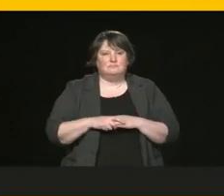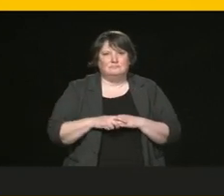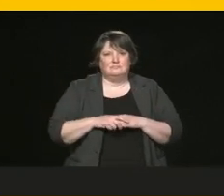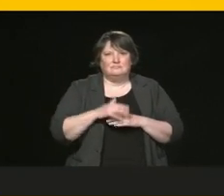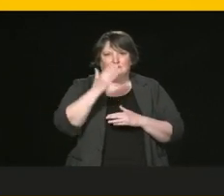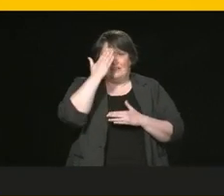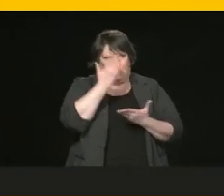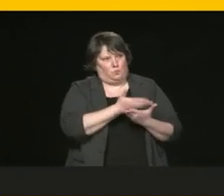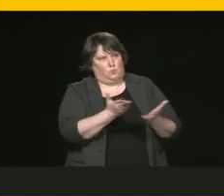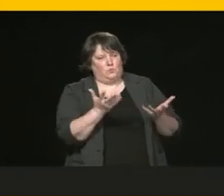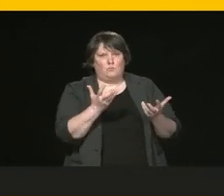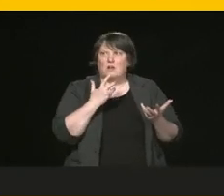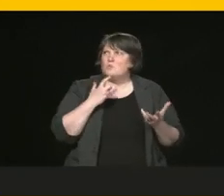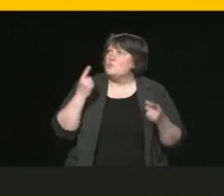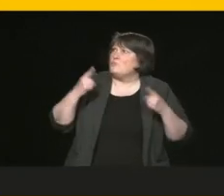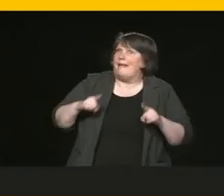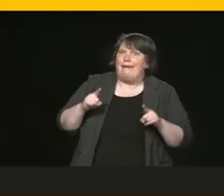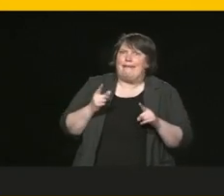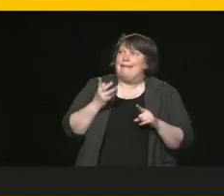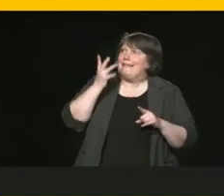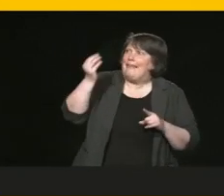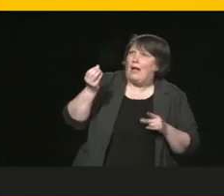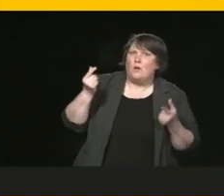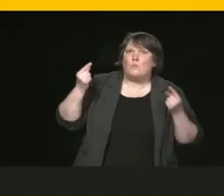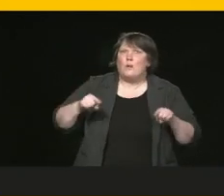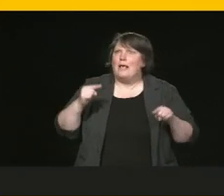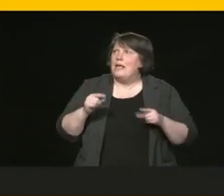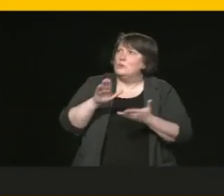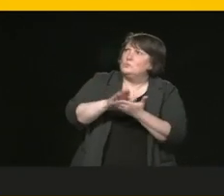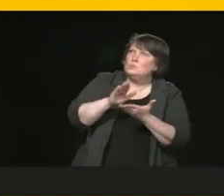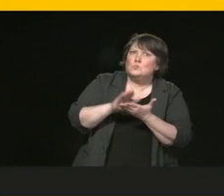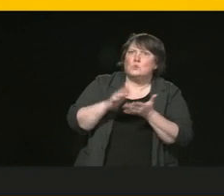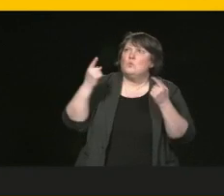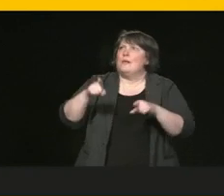THAT PEOPLE WANT TO KNOW WHEN